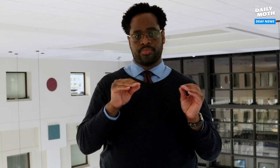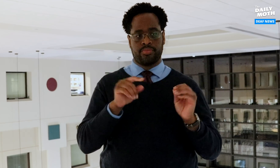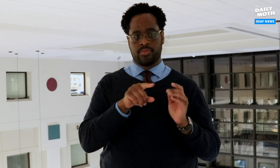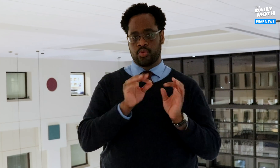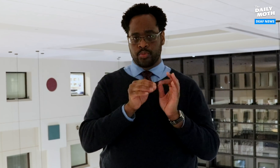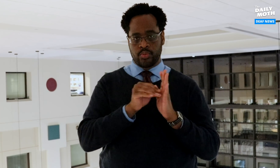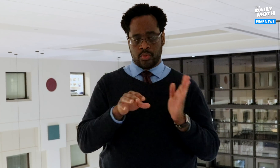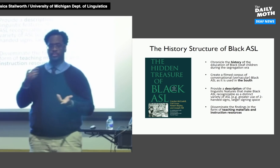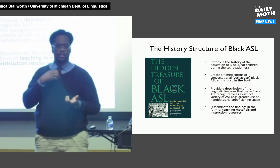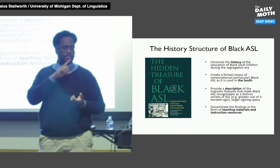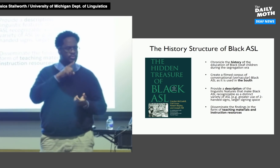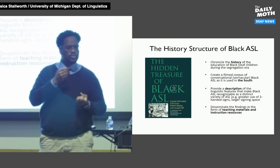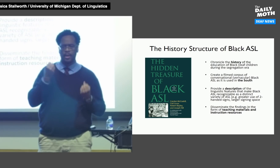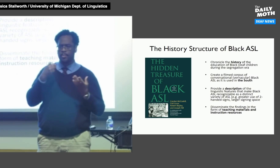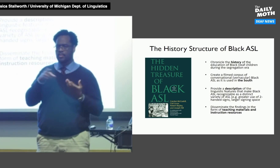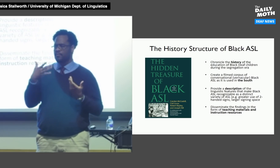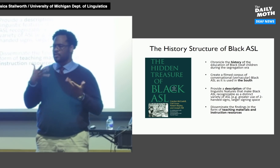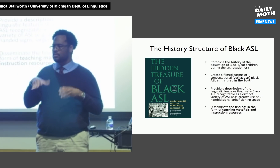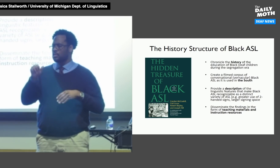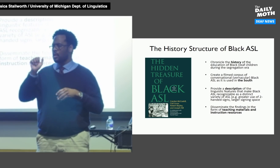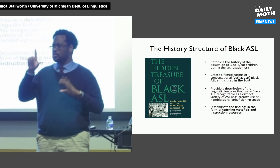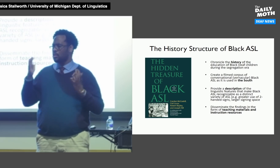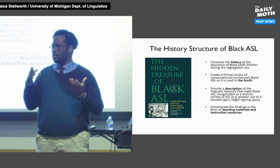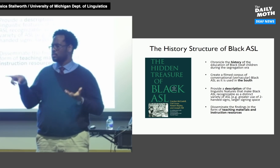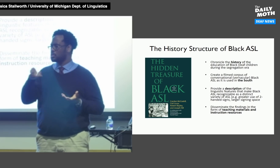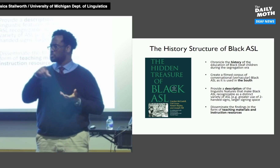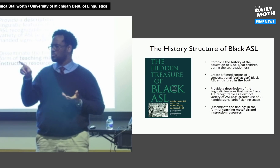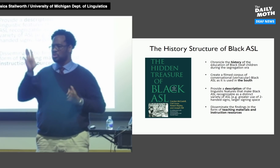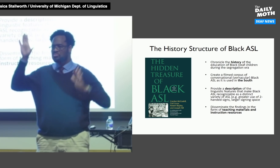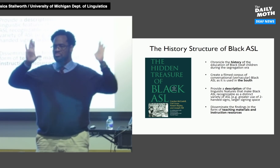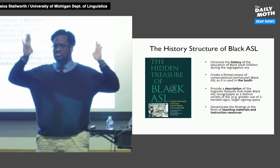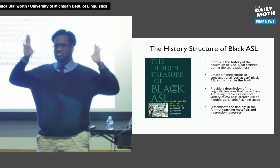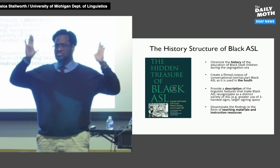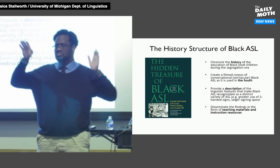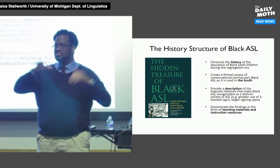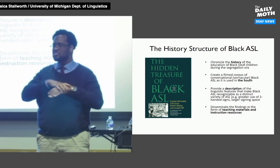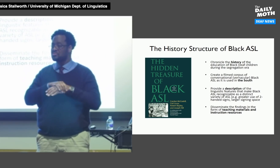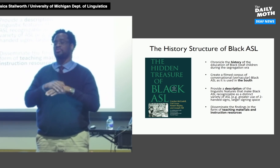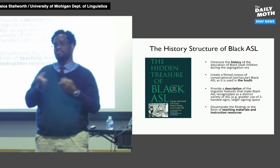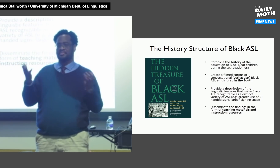I teach interpreting students. I'm sure many of you have taken ASL classes. I'm seeing a lot of hands raised.